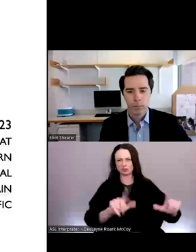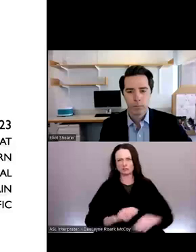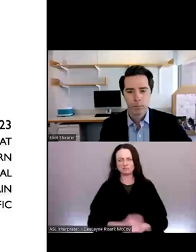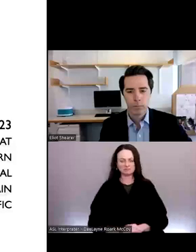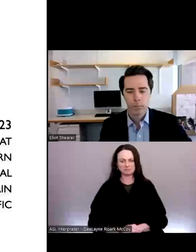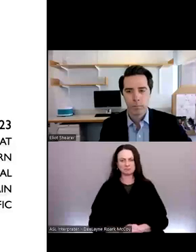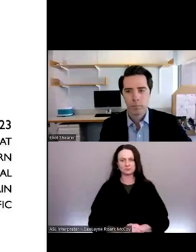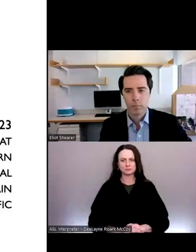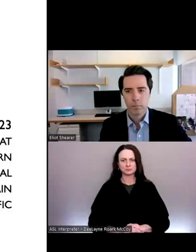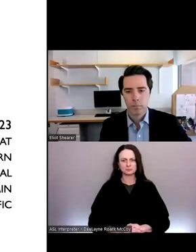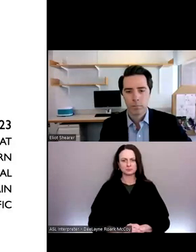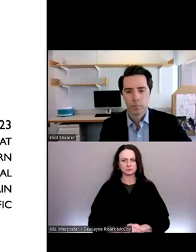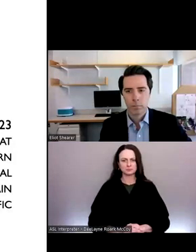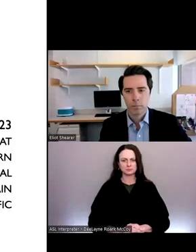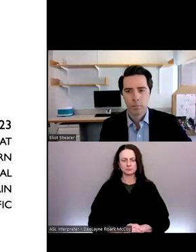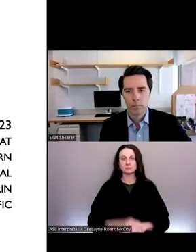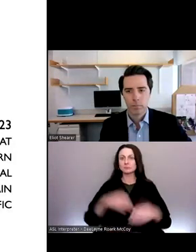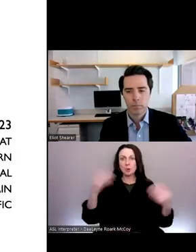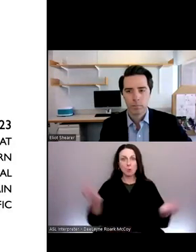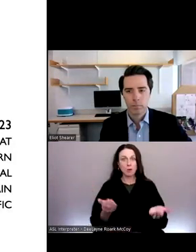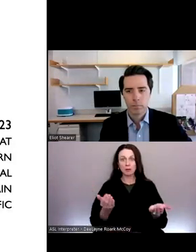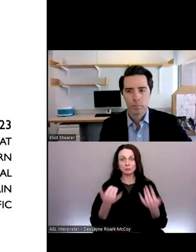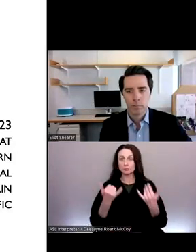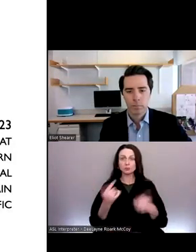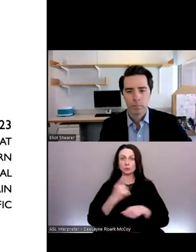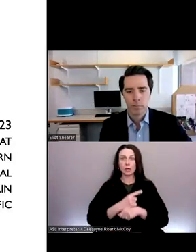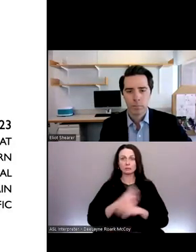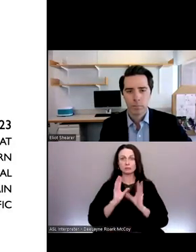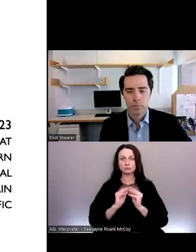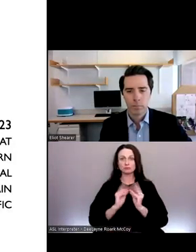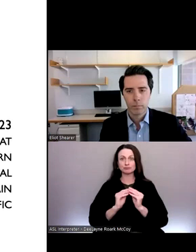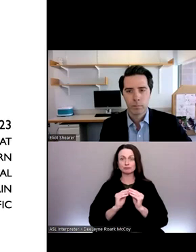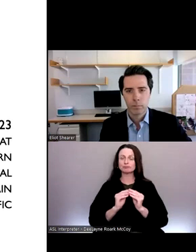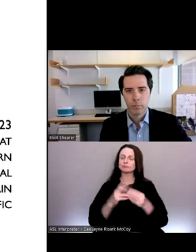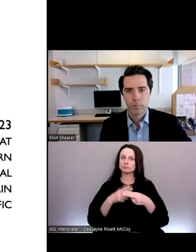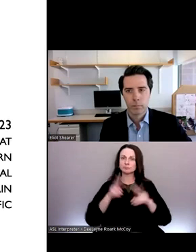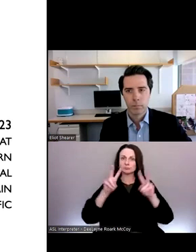I'd like to welcome everybody to today's